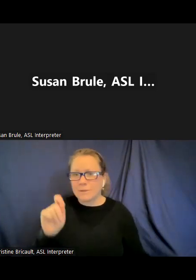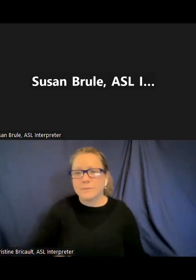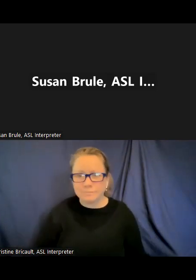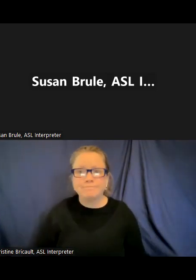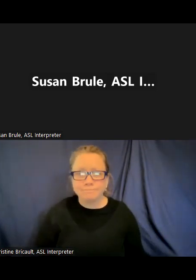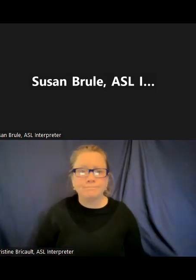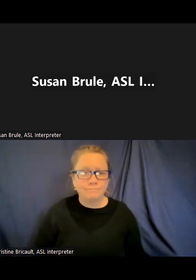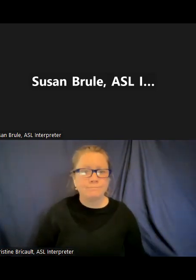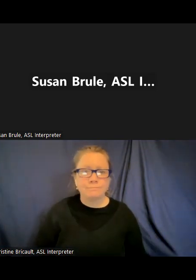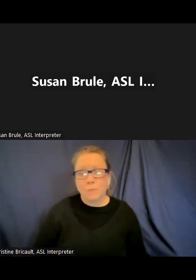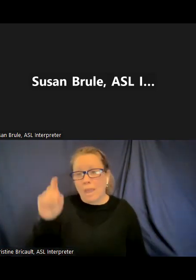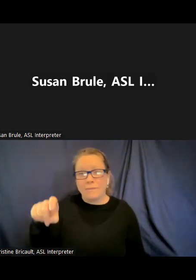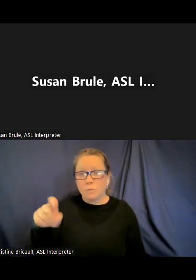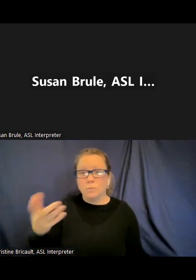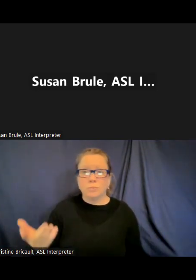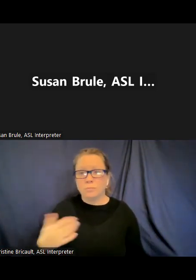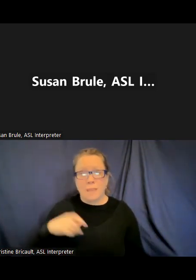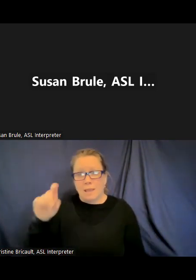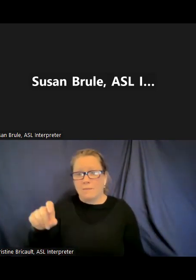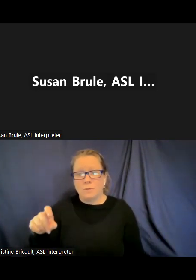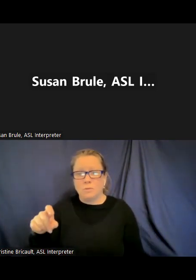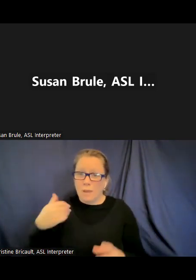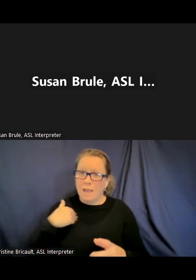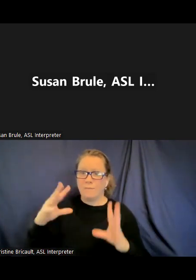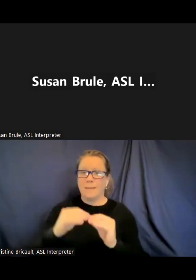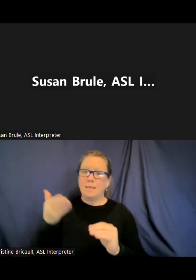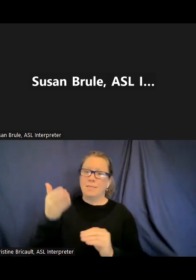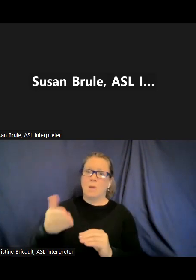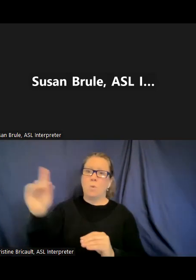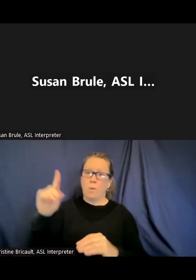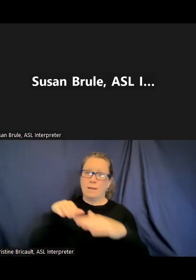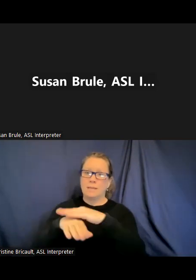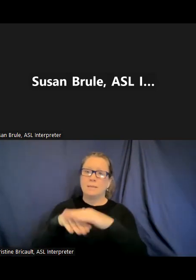You need to be holding your meetings in places that are accessible to people with disabilities.